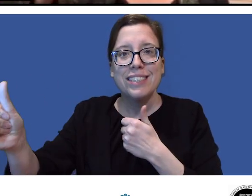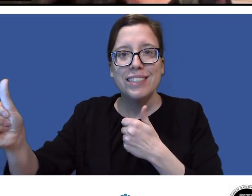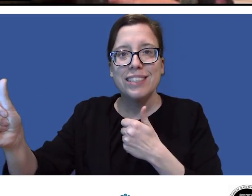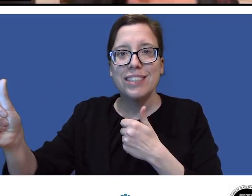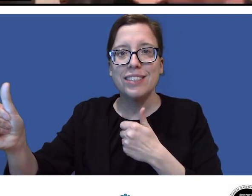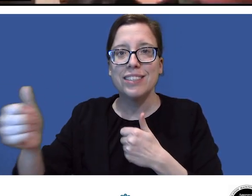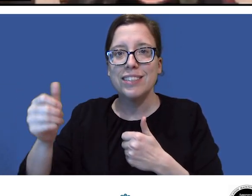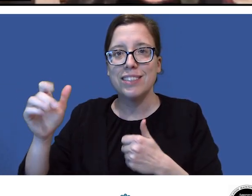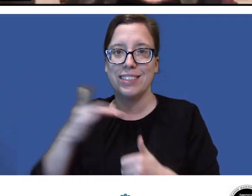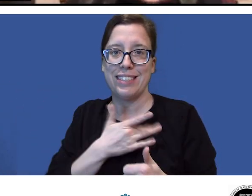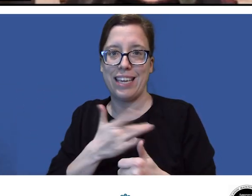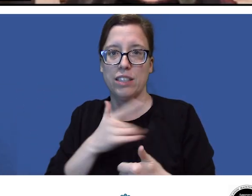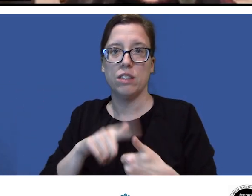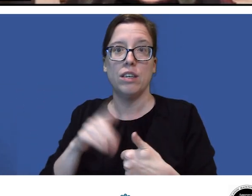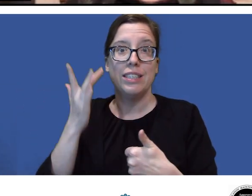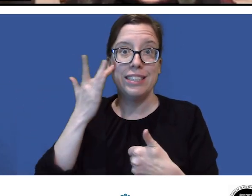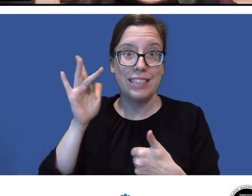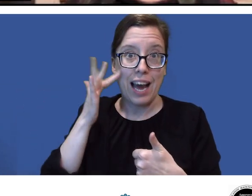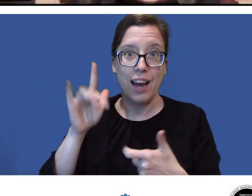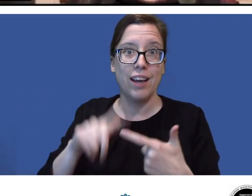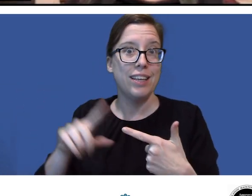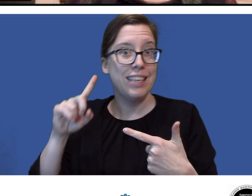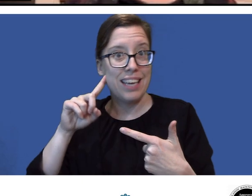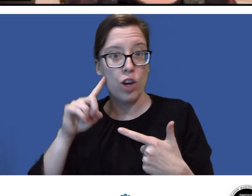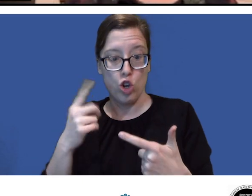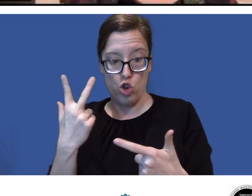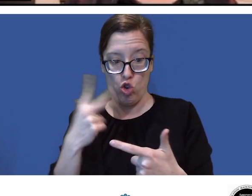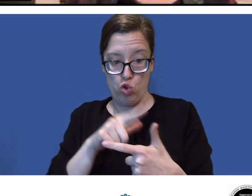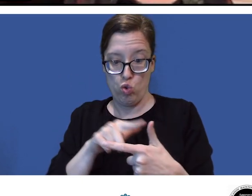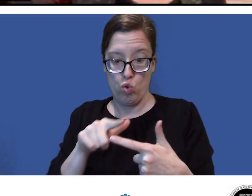senses we can use to get information from far, far away from us–